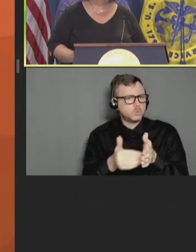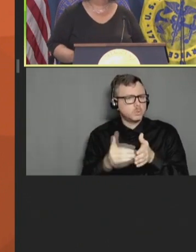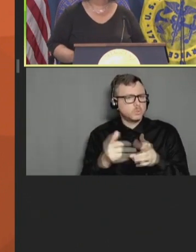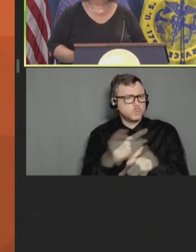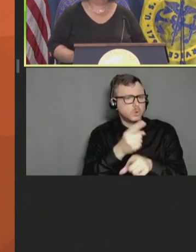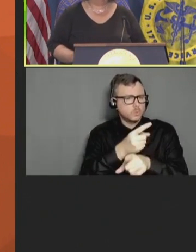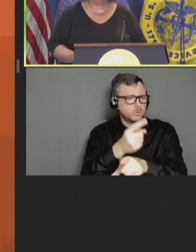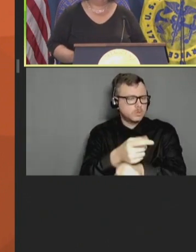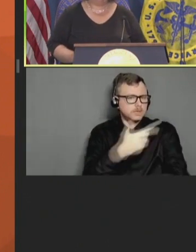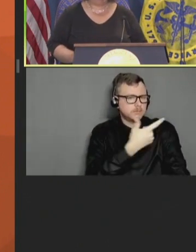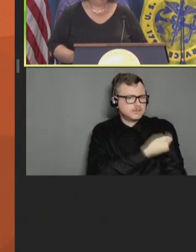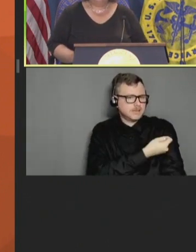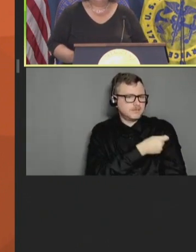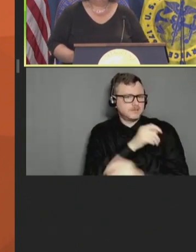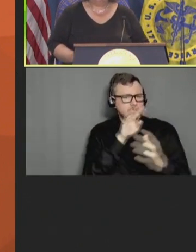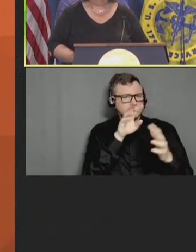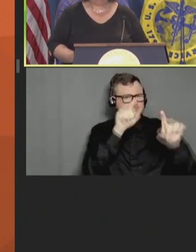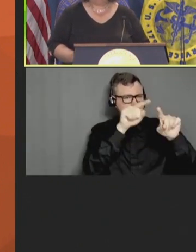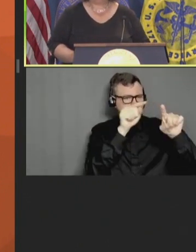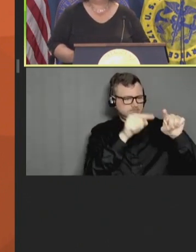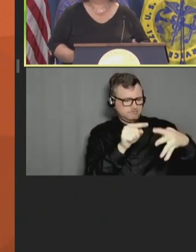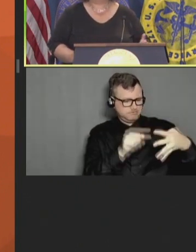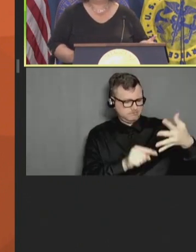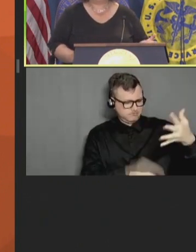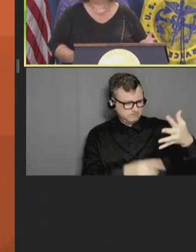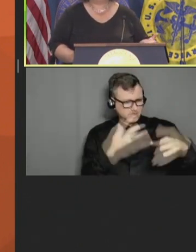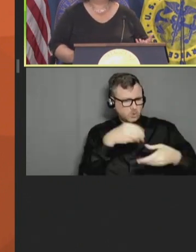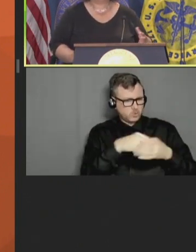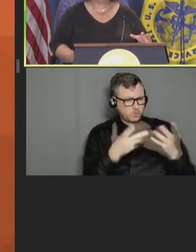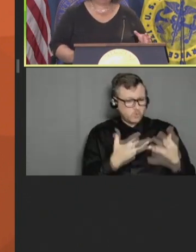is going to look like. We need to make sure that we're looking at things -- looking at